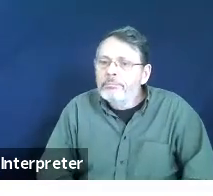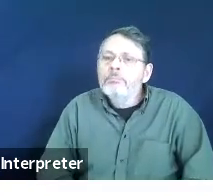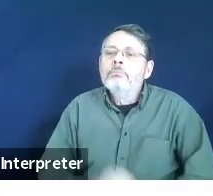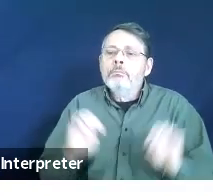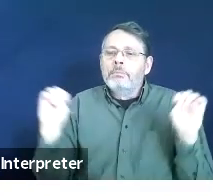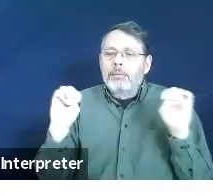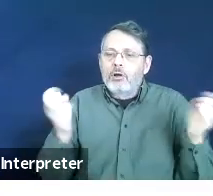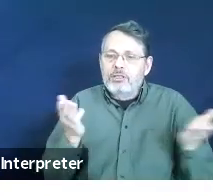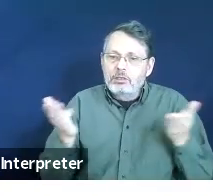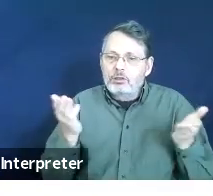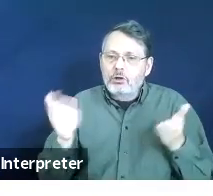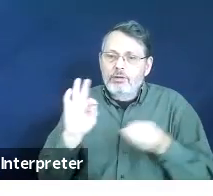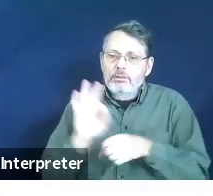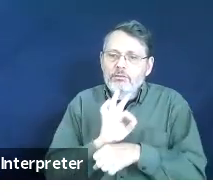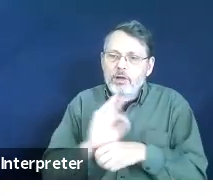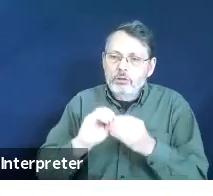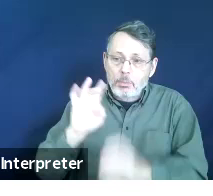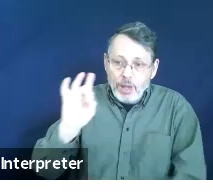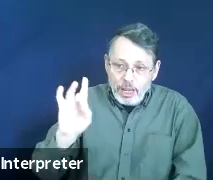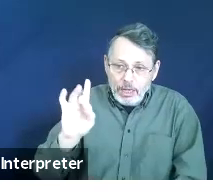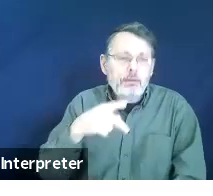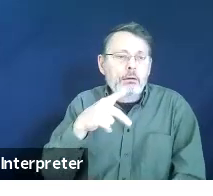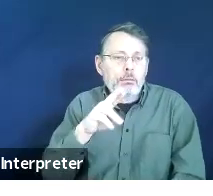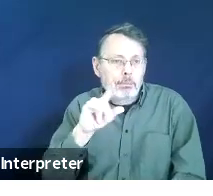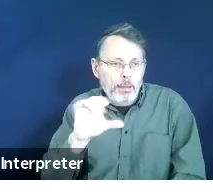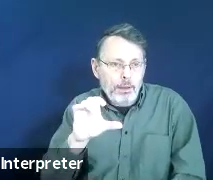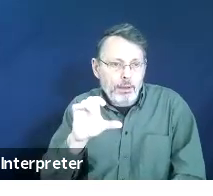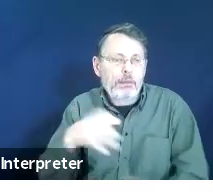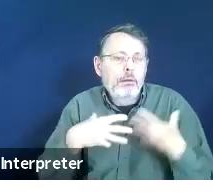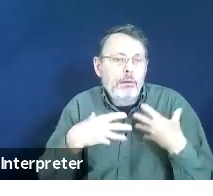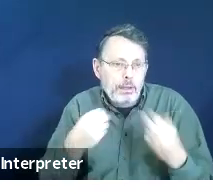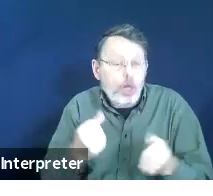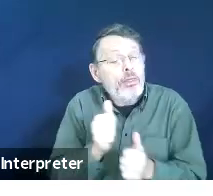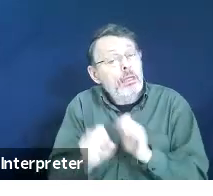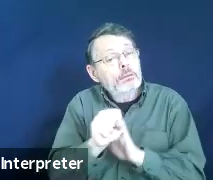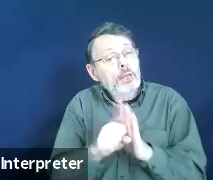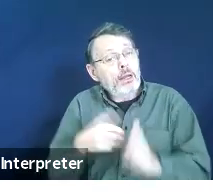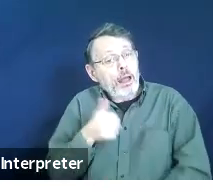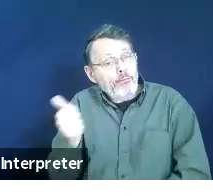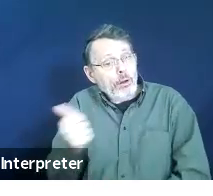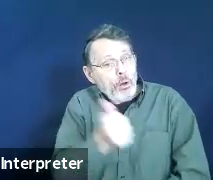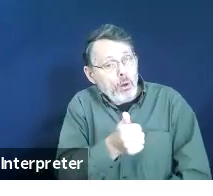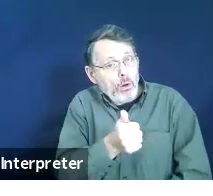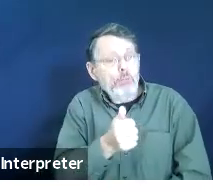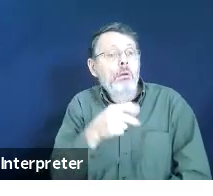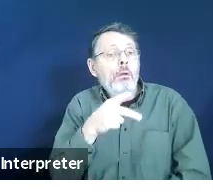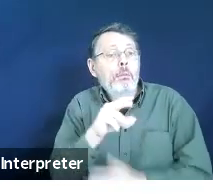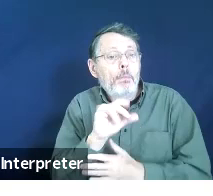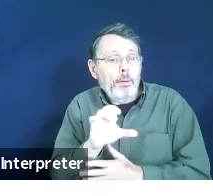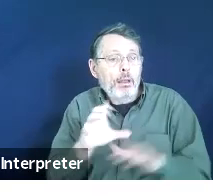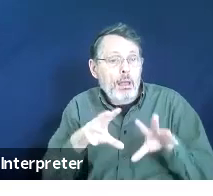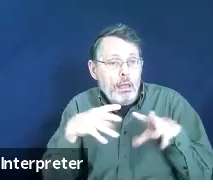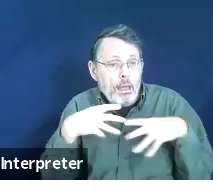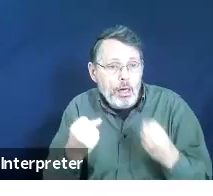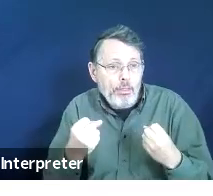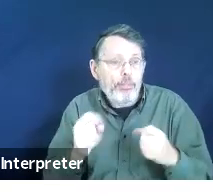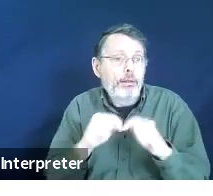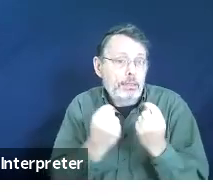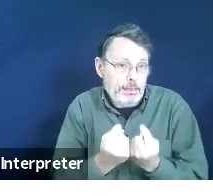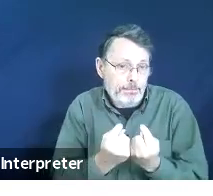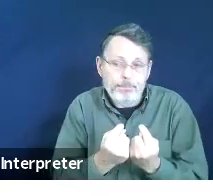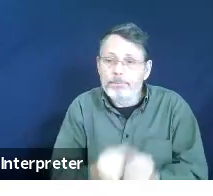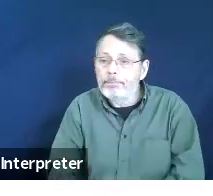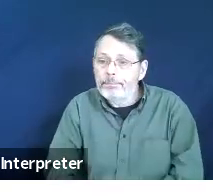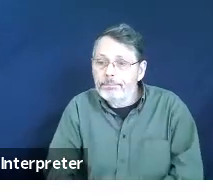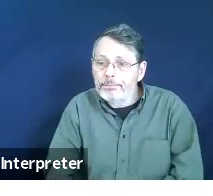function number 8 is public health. So each state has their own public health team, and as FEMA we